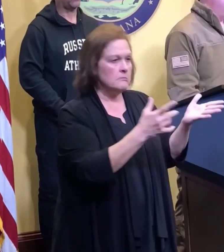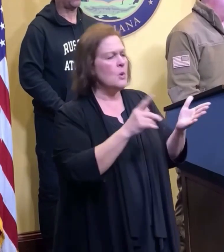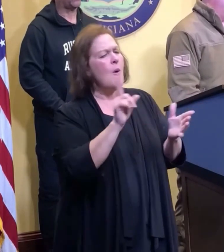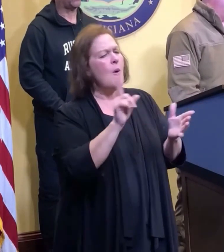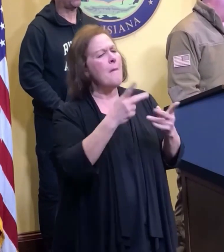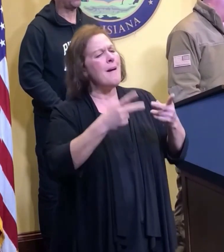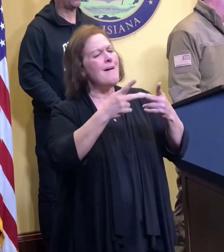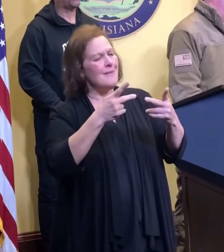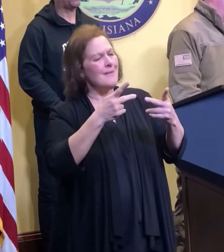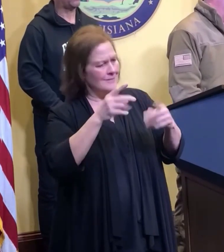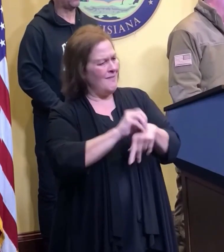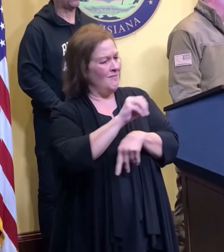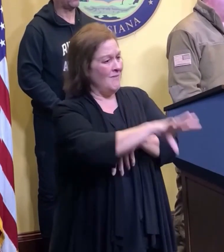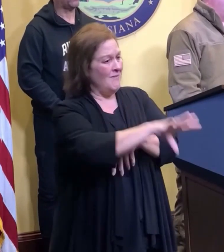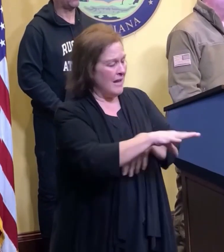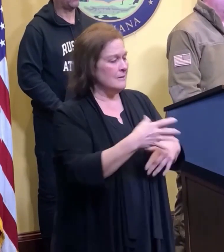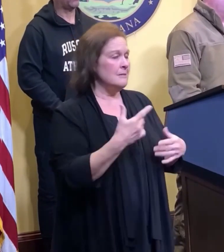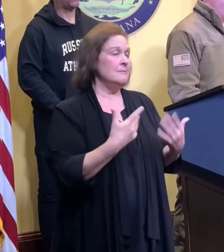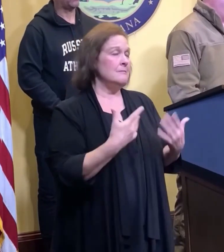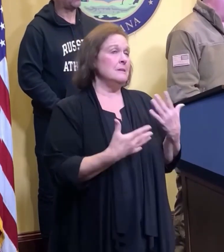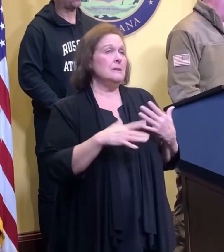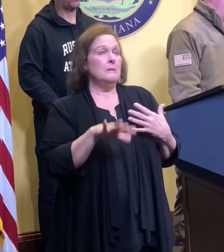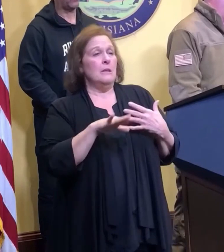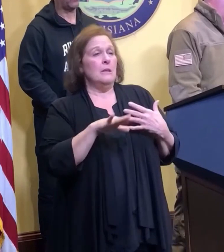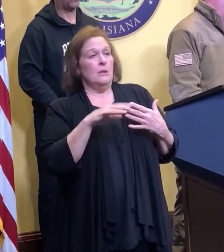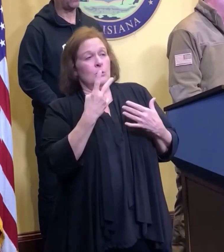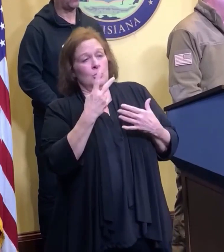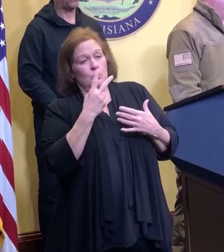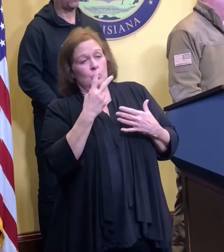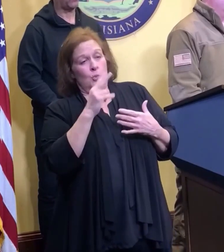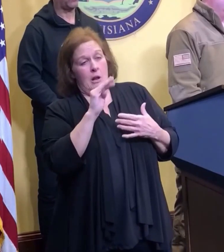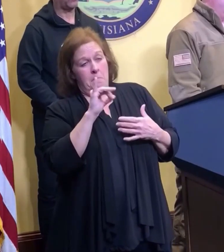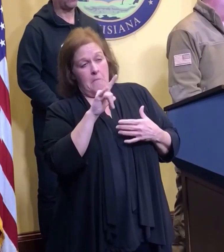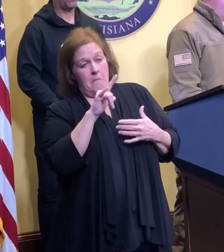least in saint bernard about two miles long half mile wide pretty tight storm